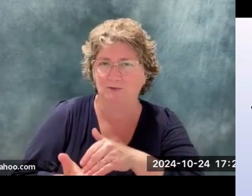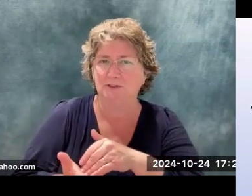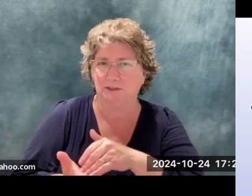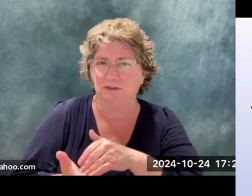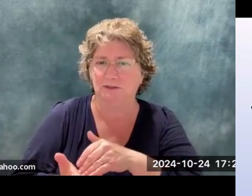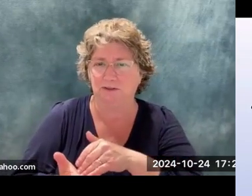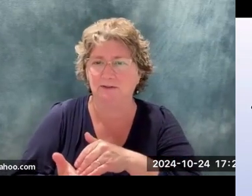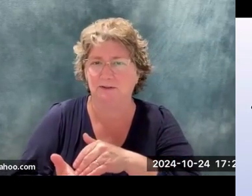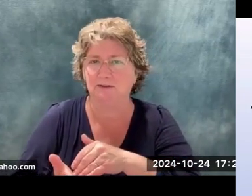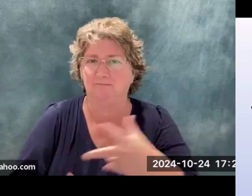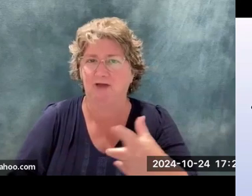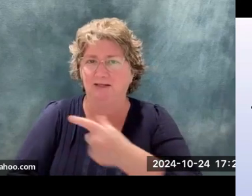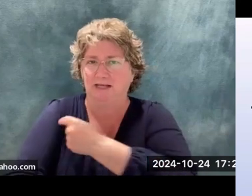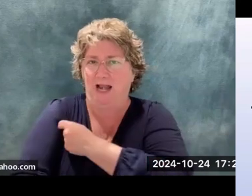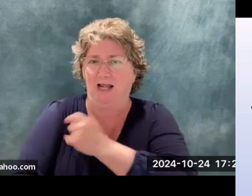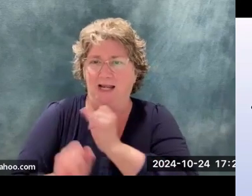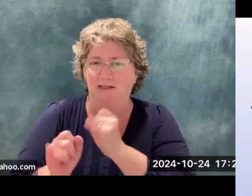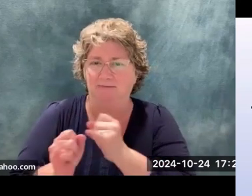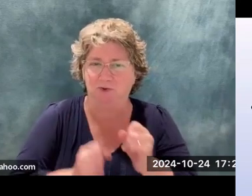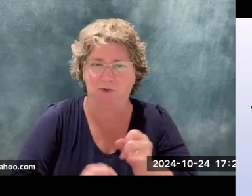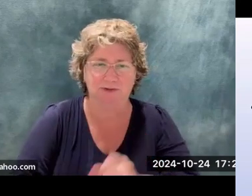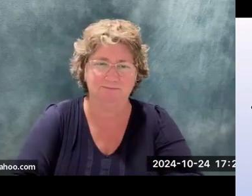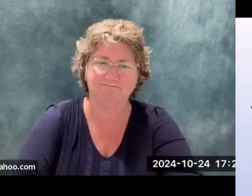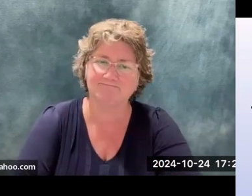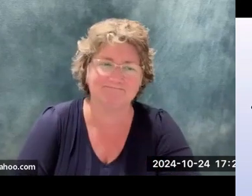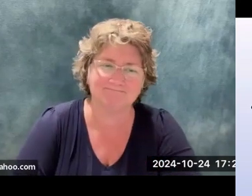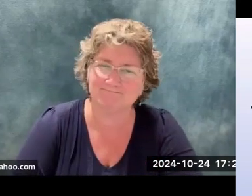So it wasn't very many excess cases.